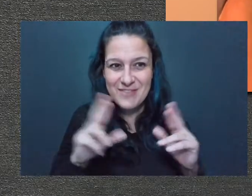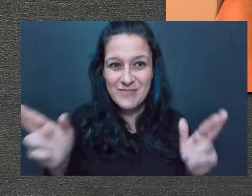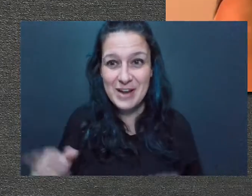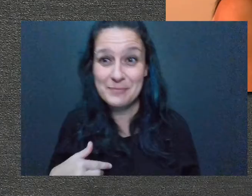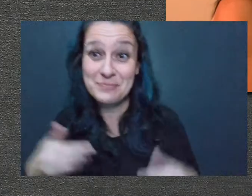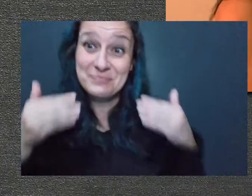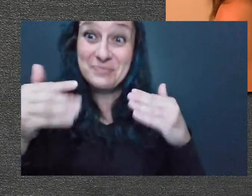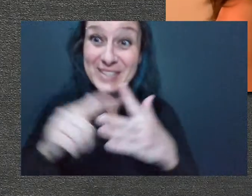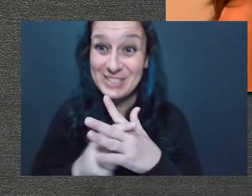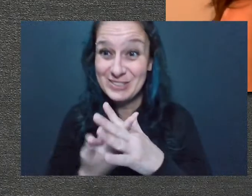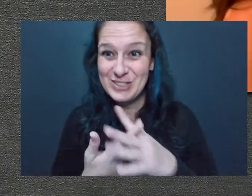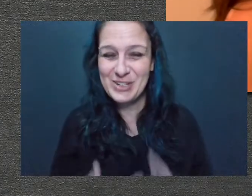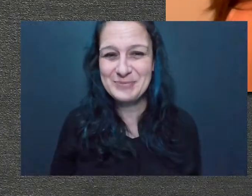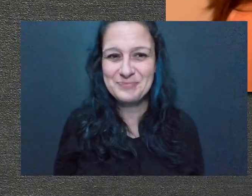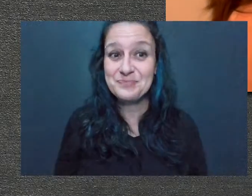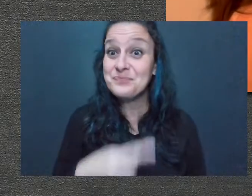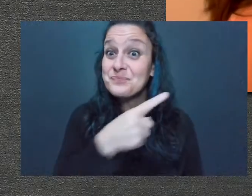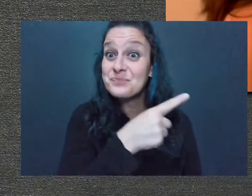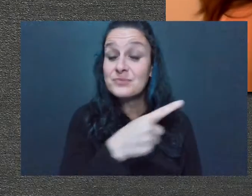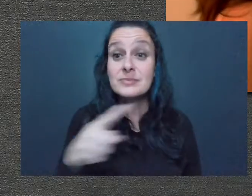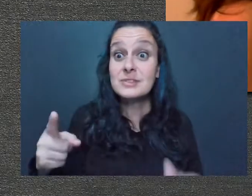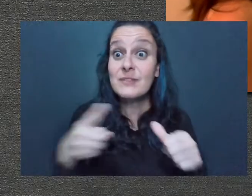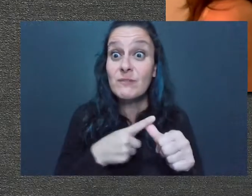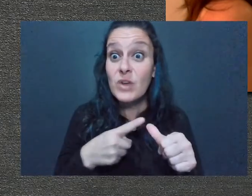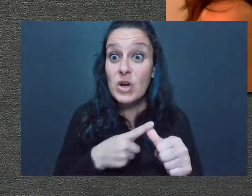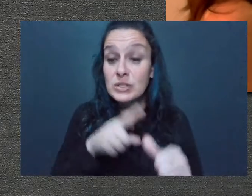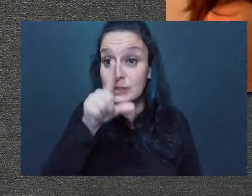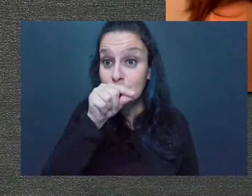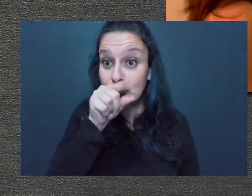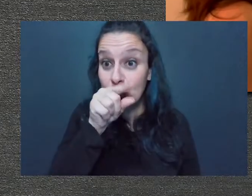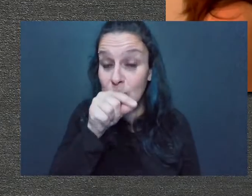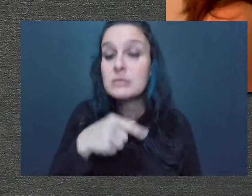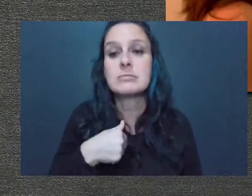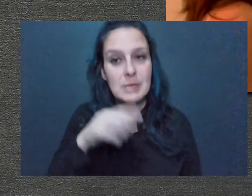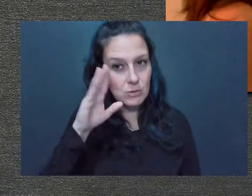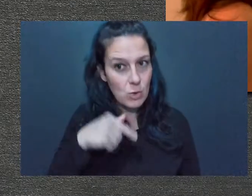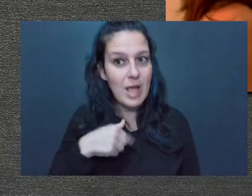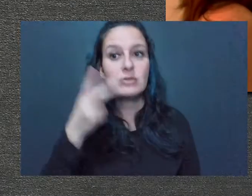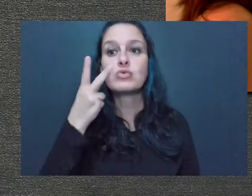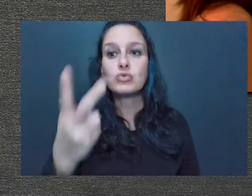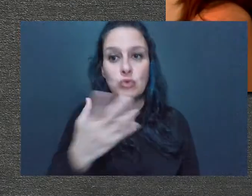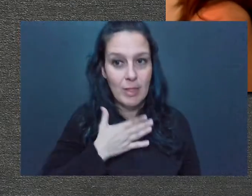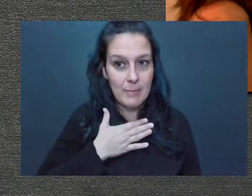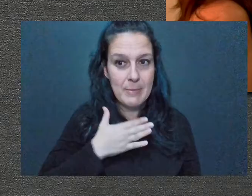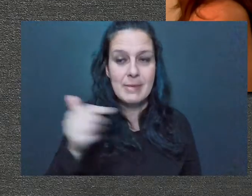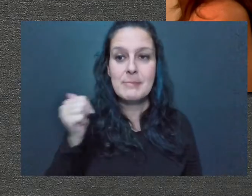Okay, let's get started. Here is the first bird that I have in my backyard,